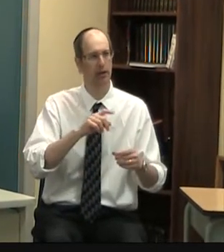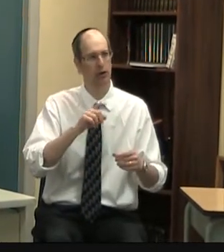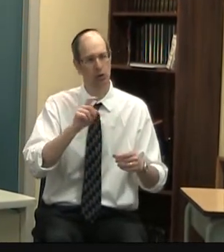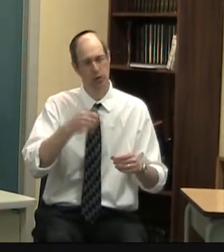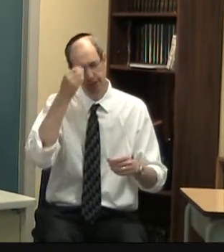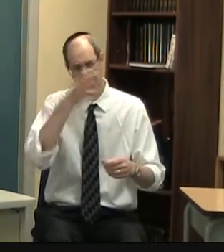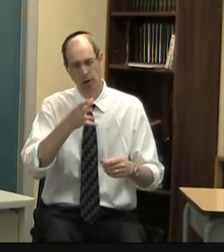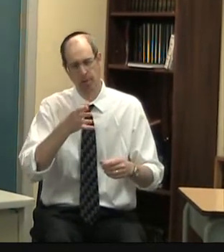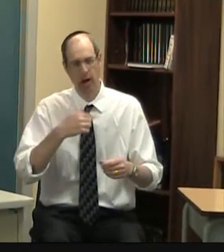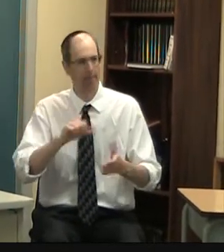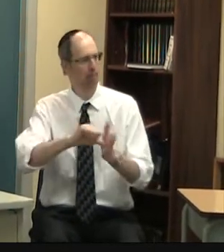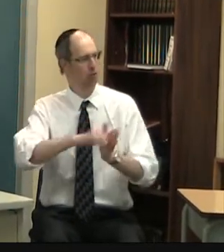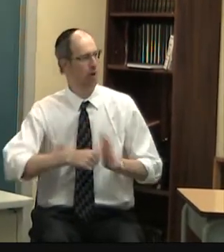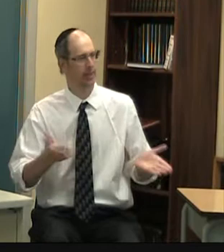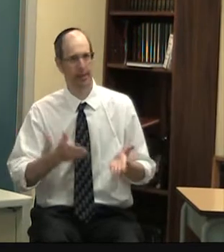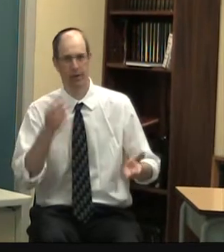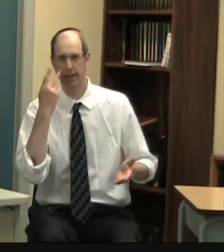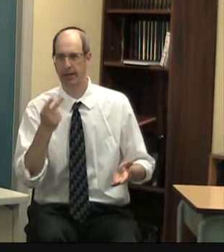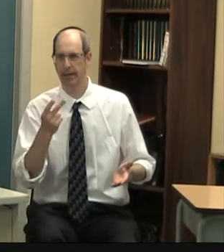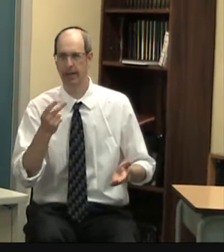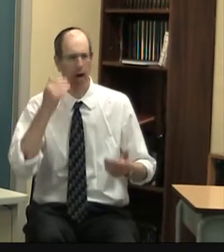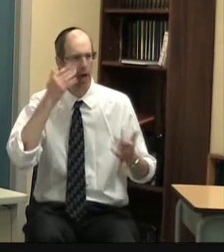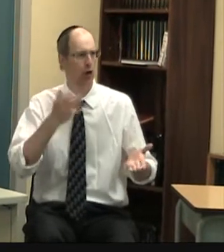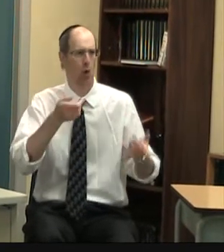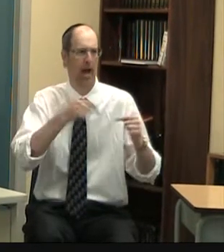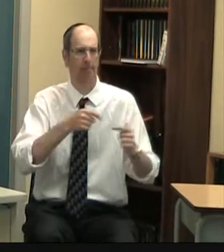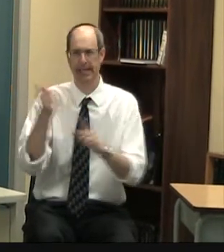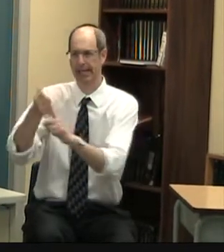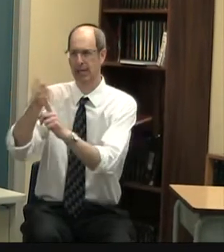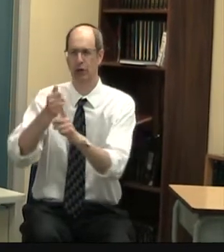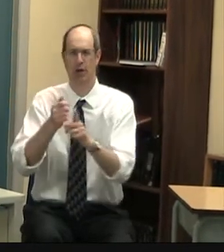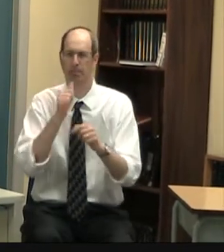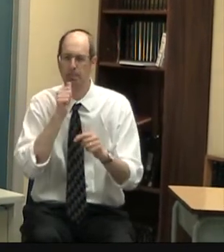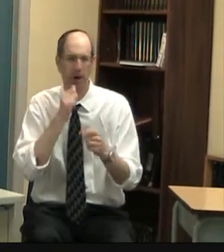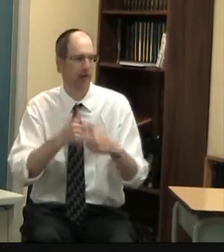Am impressed by what i see here but i don't know what's happening in each of your private lives and i'll tell you to be